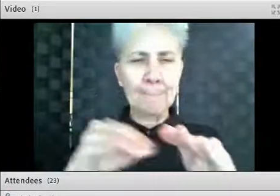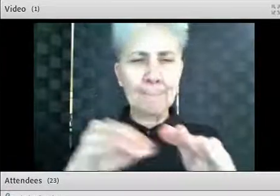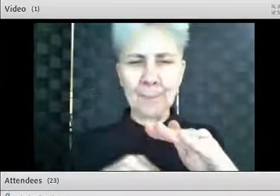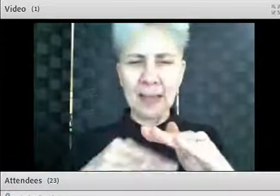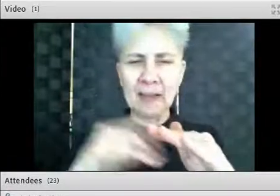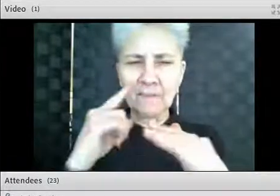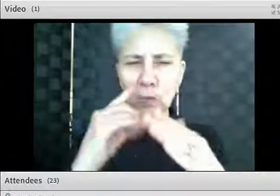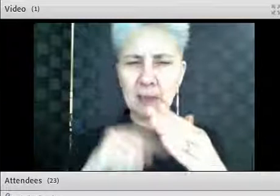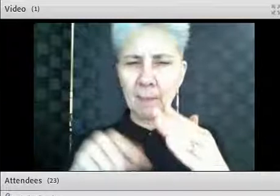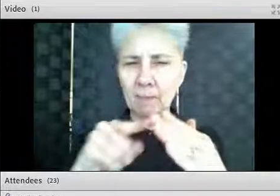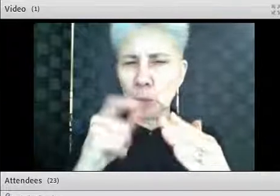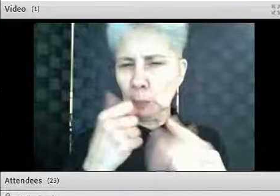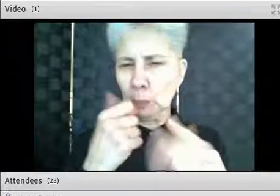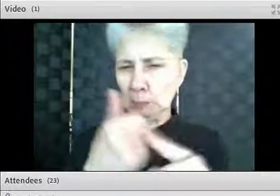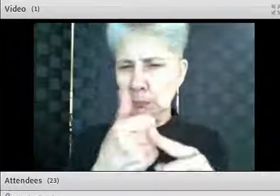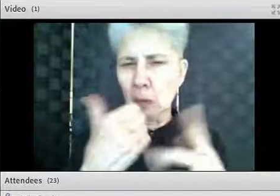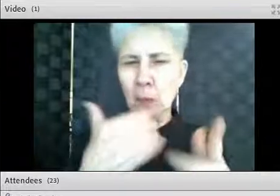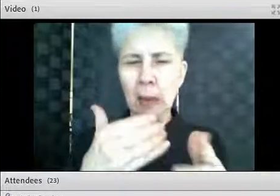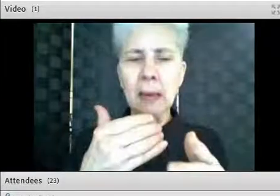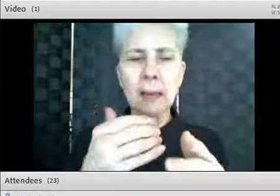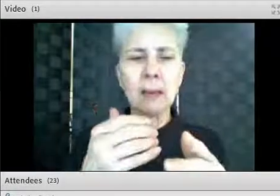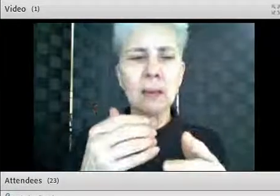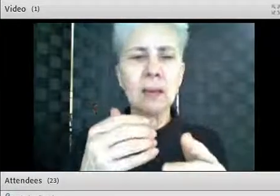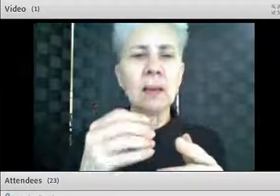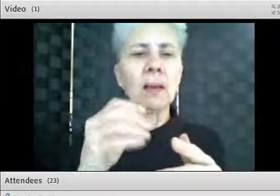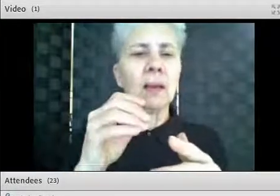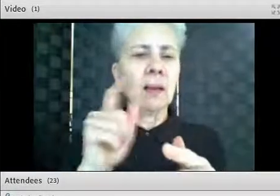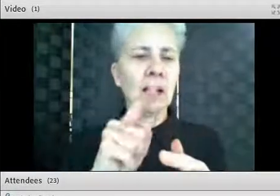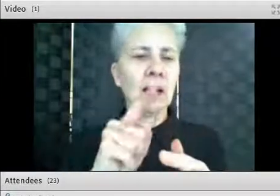who are working with Library of Congress, so just bear with me. I'm going to be building.